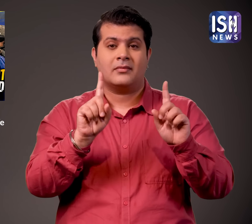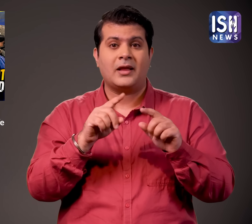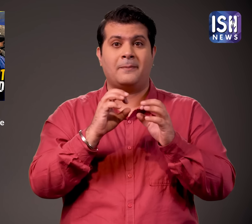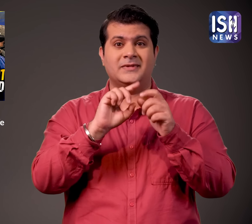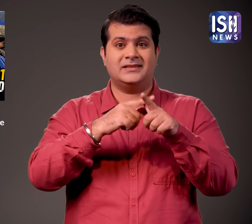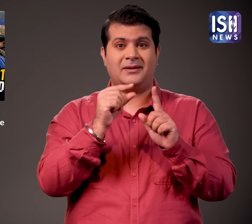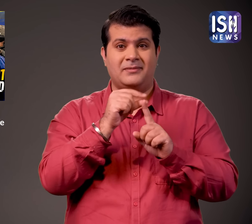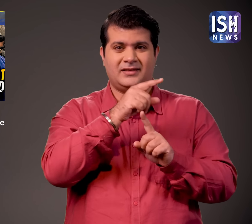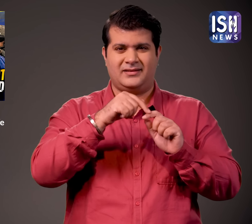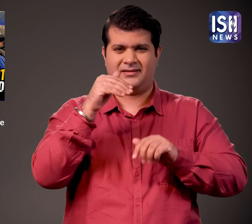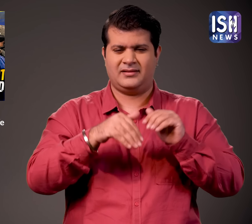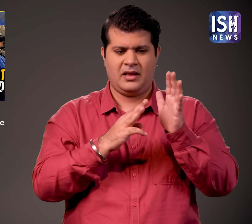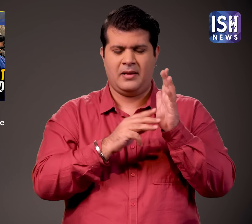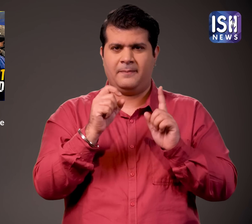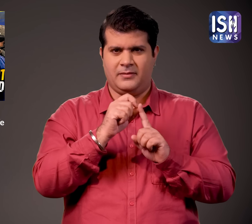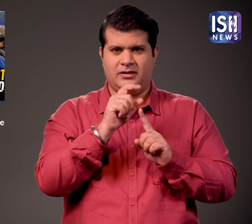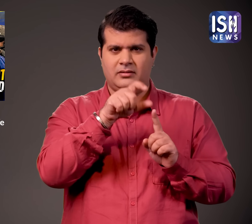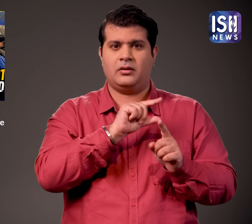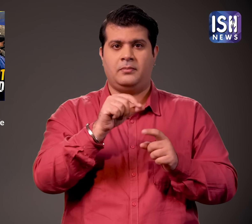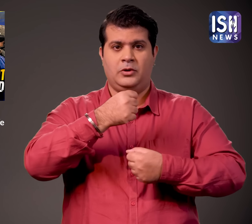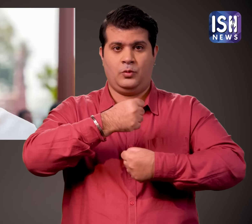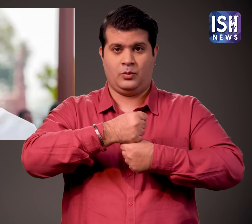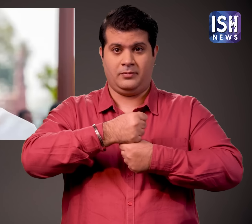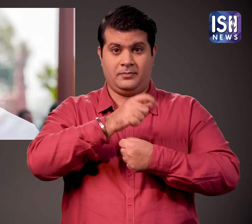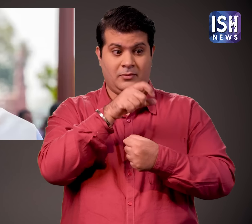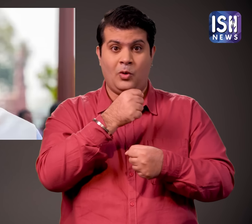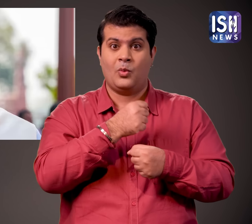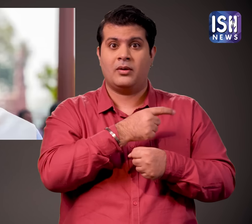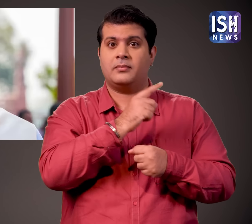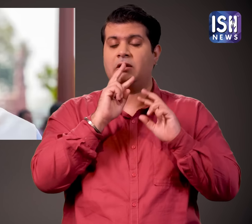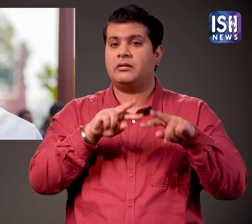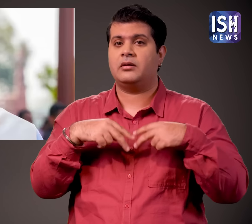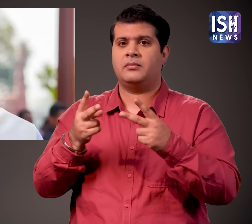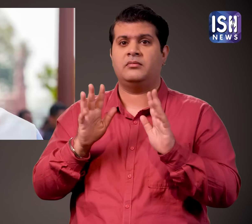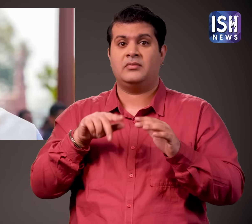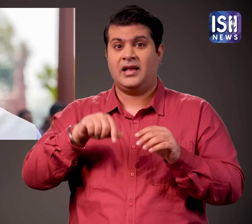Reacting to this, BJP MP Ghulam Ali Khatana said,